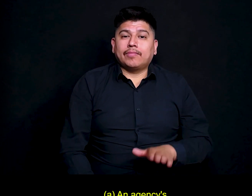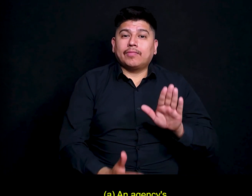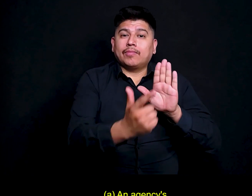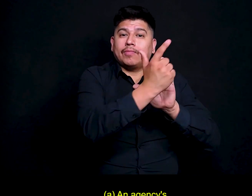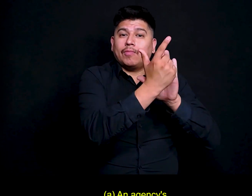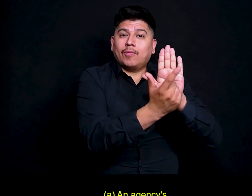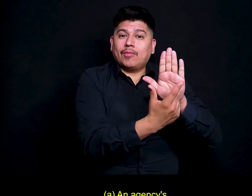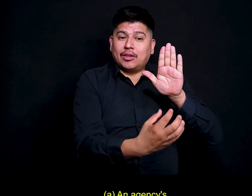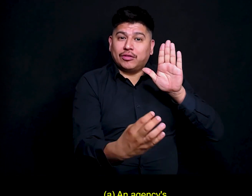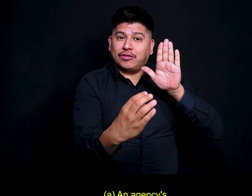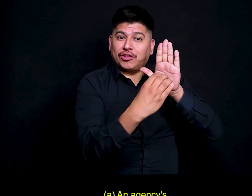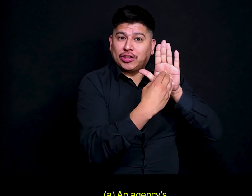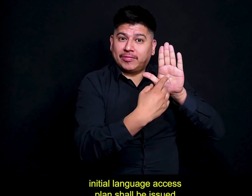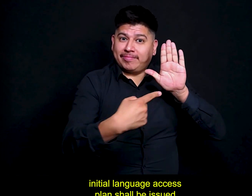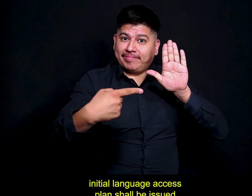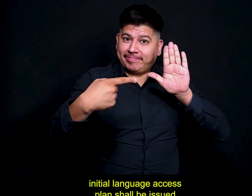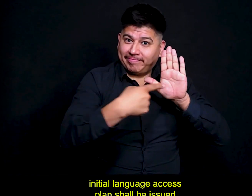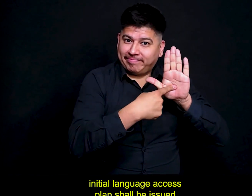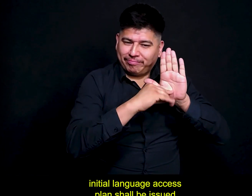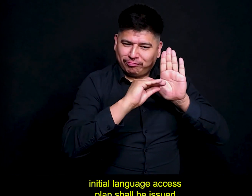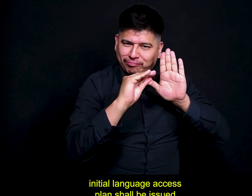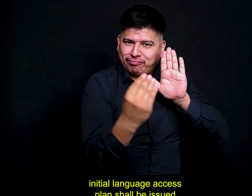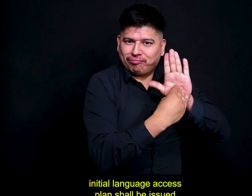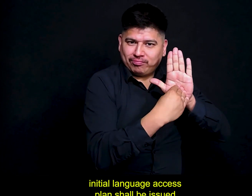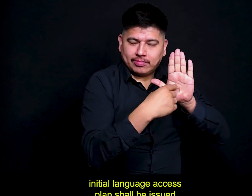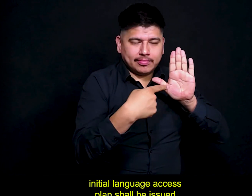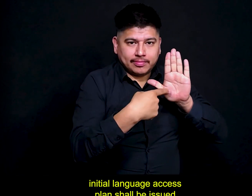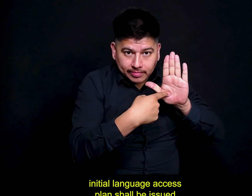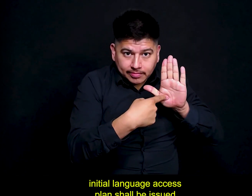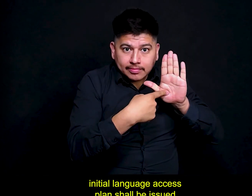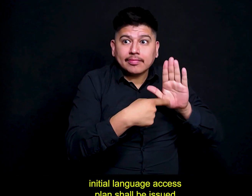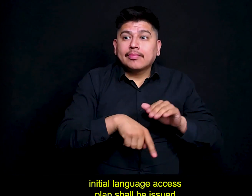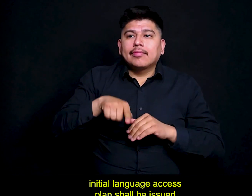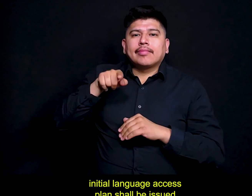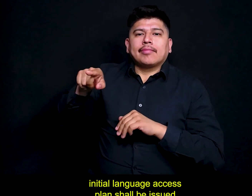(a) An agency's initial language access plan shall be issued